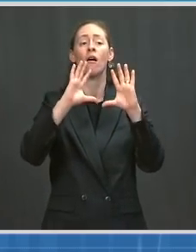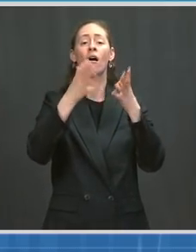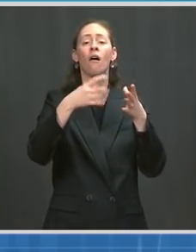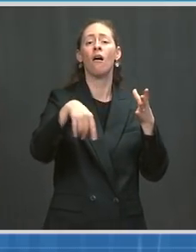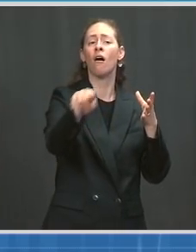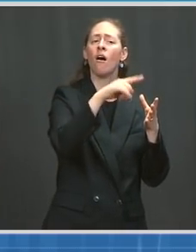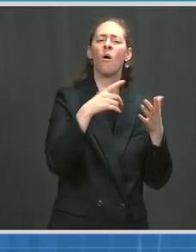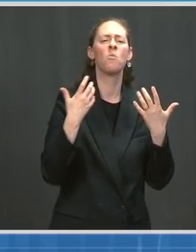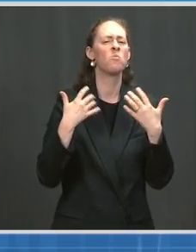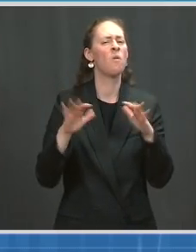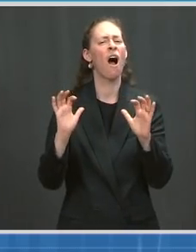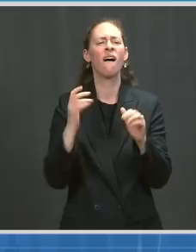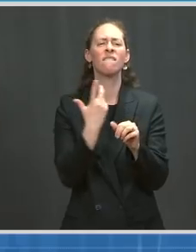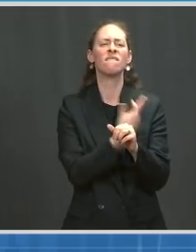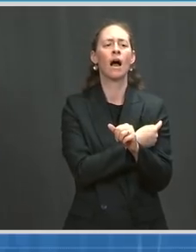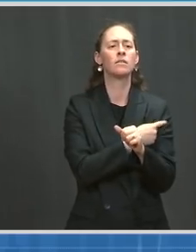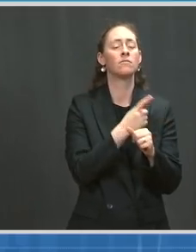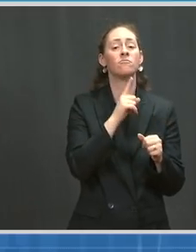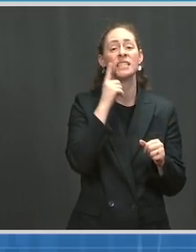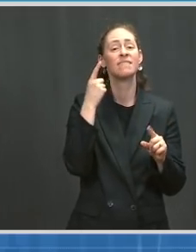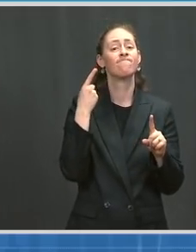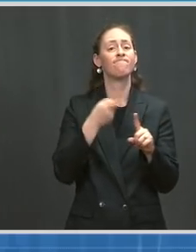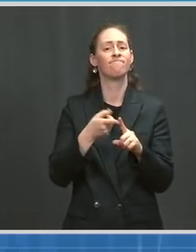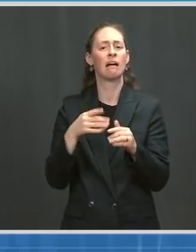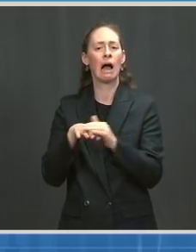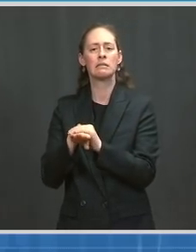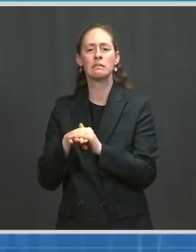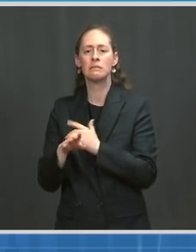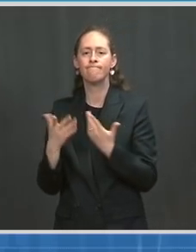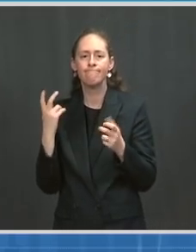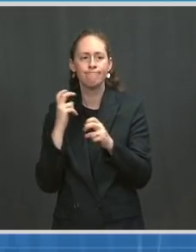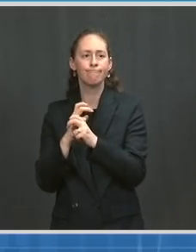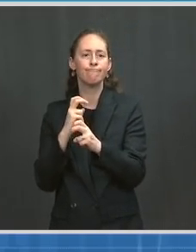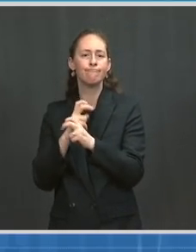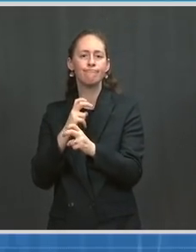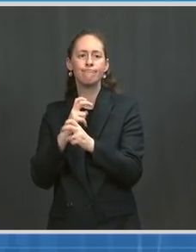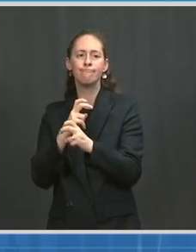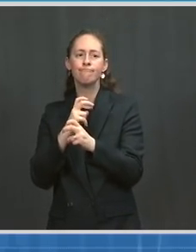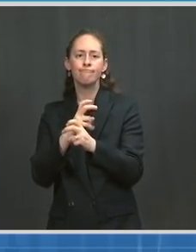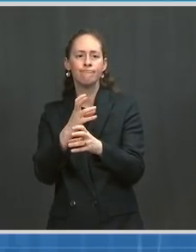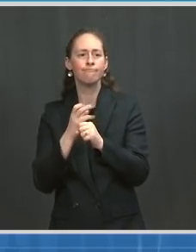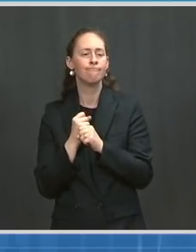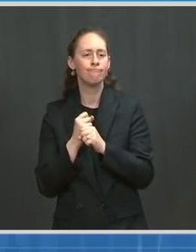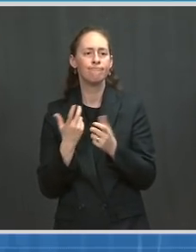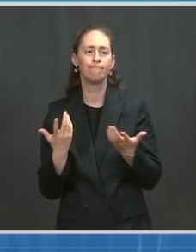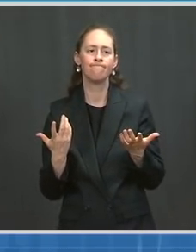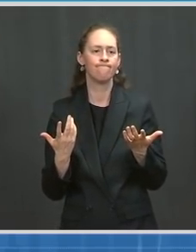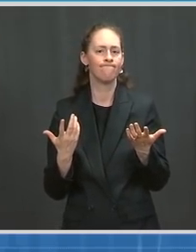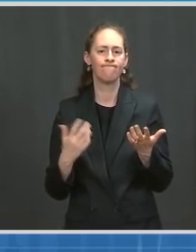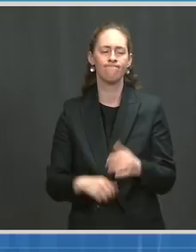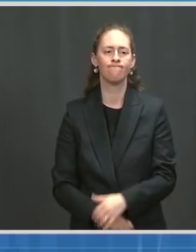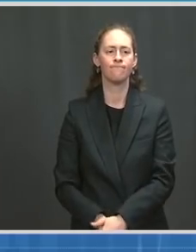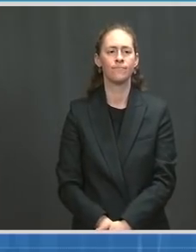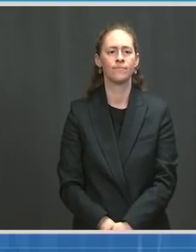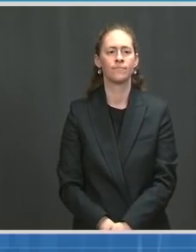Among those who are employed, 28 percent say that they would be more likely to get vaccinated if they receive time off